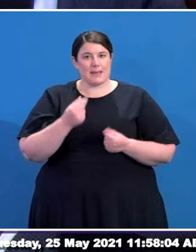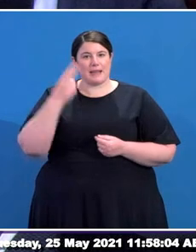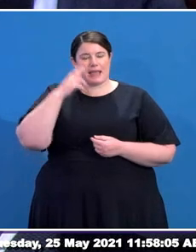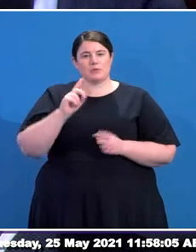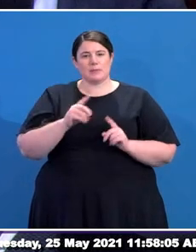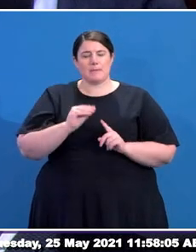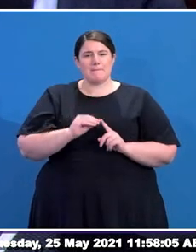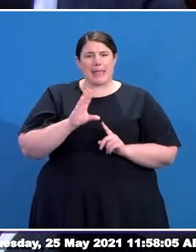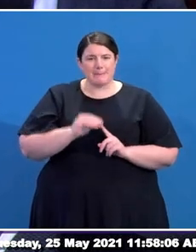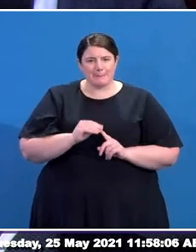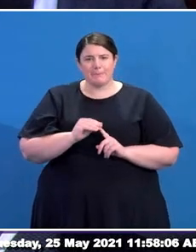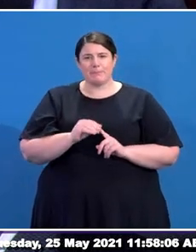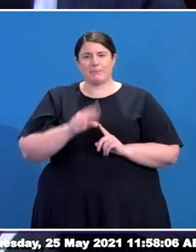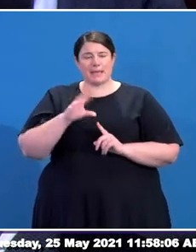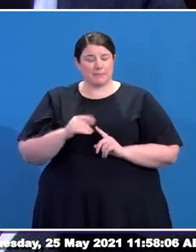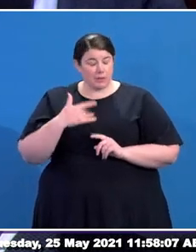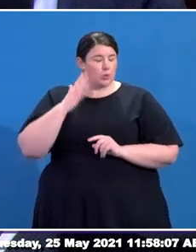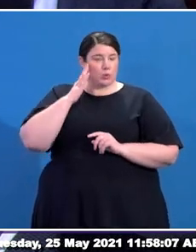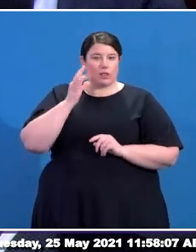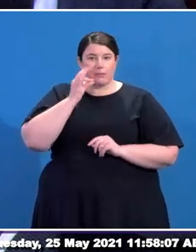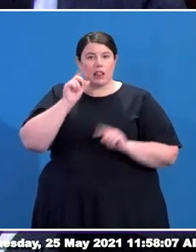And it might sound a little loud, but the purpose of the beep